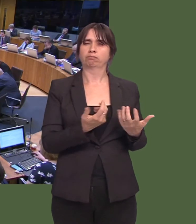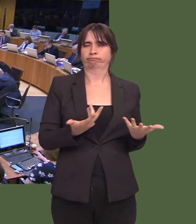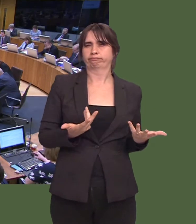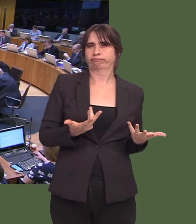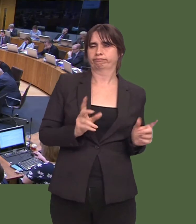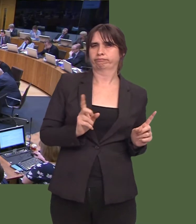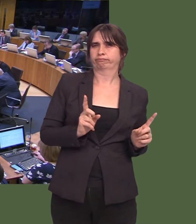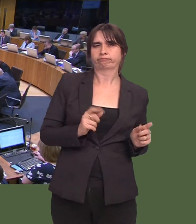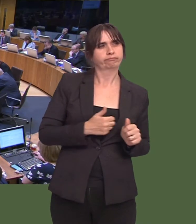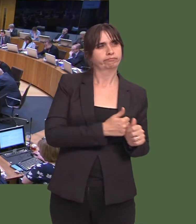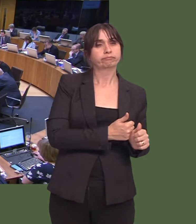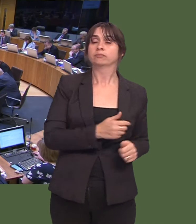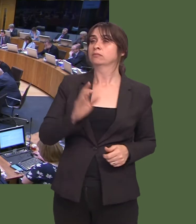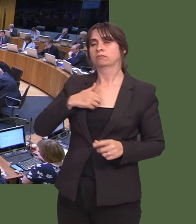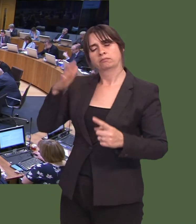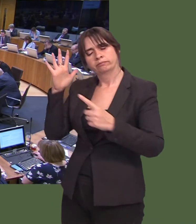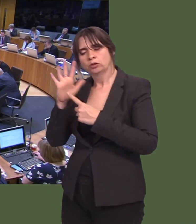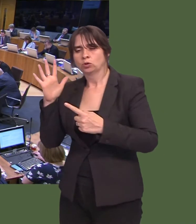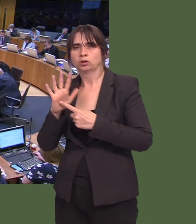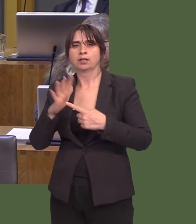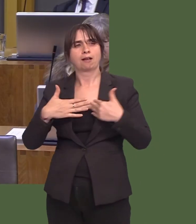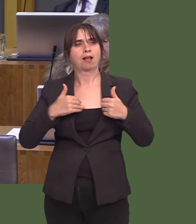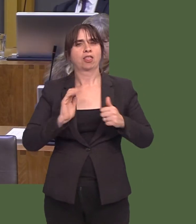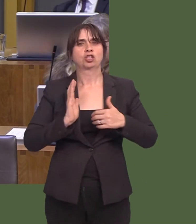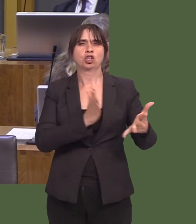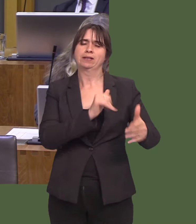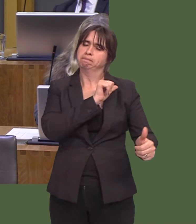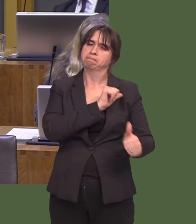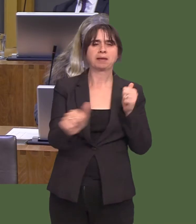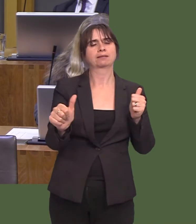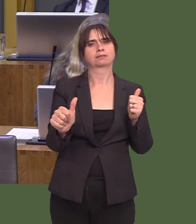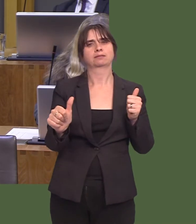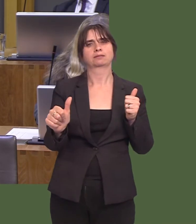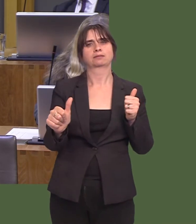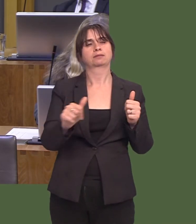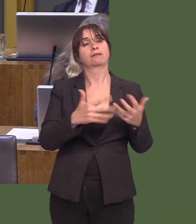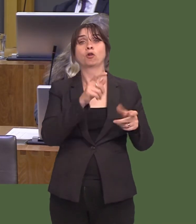people of Pembrokeshire with health services that deliver the best possible outcomes for patients.